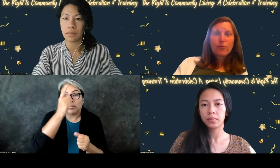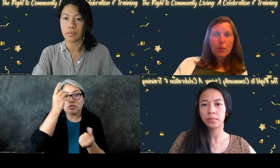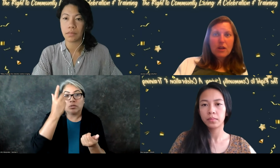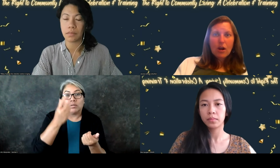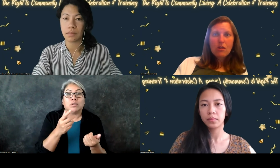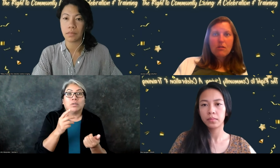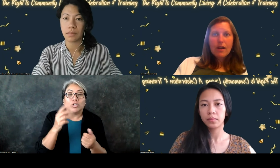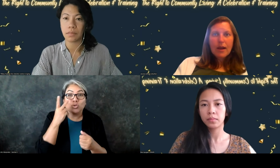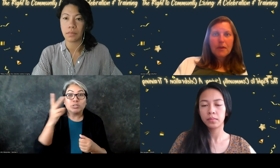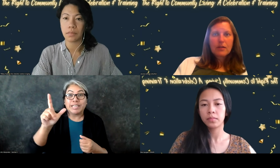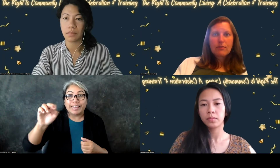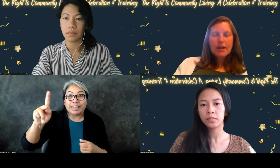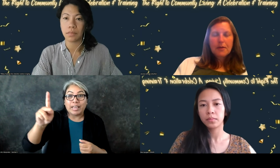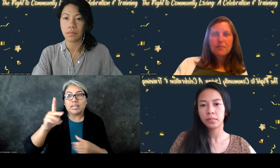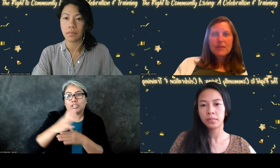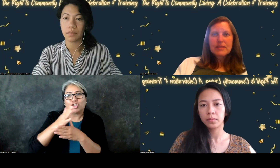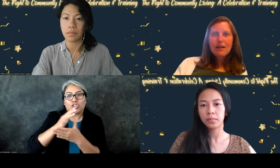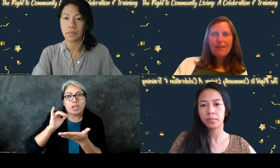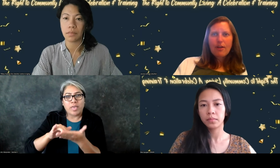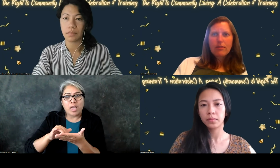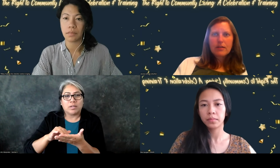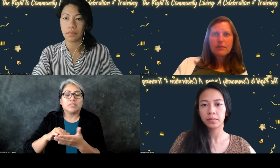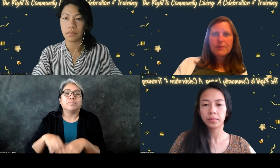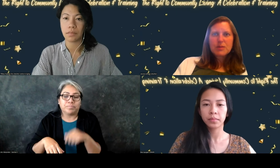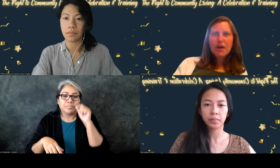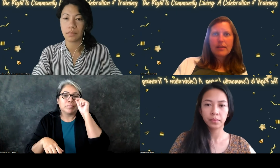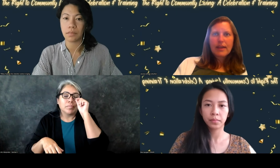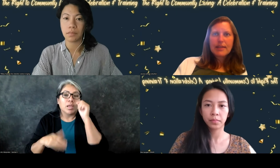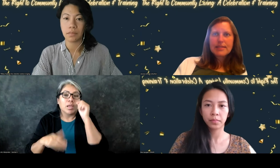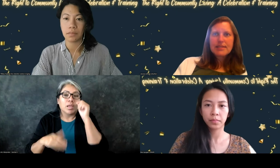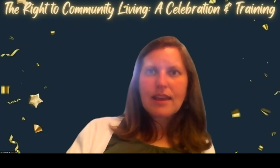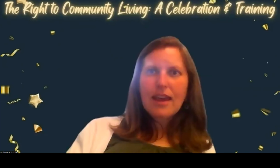the recording to everyone who registered. So yeah. So be